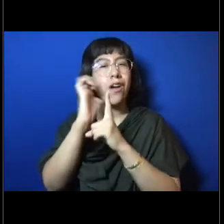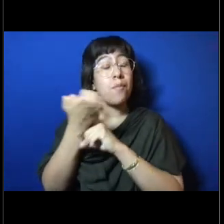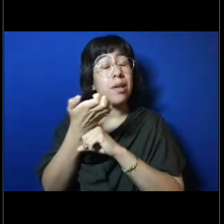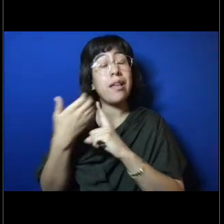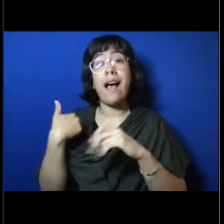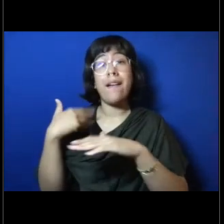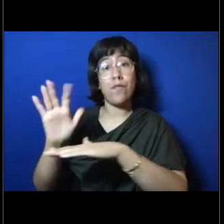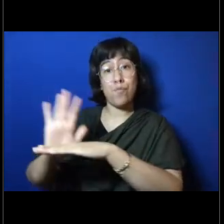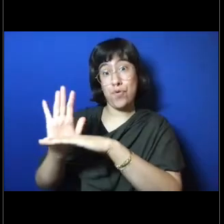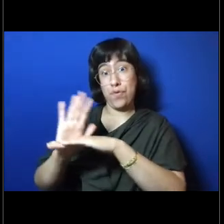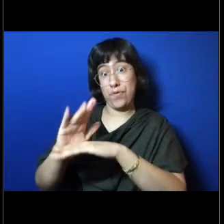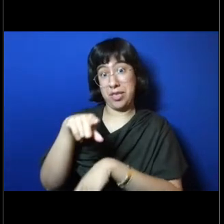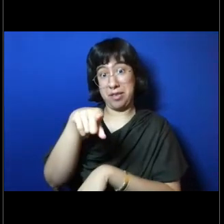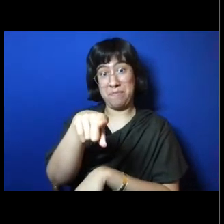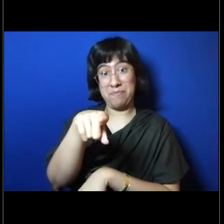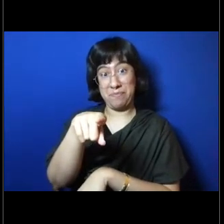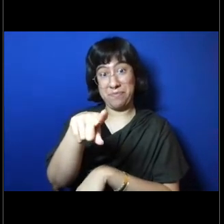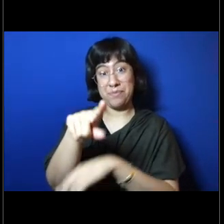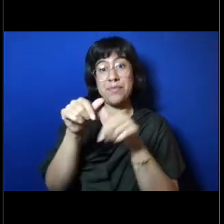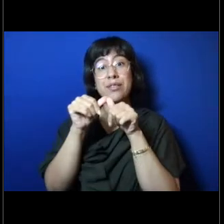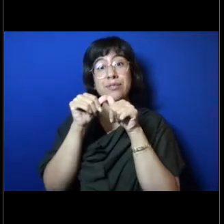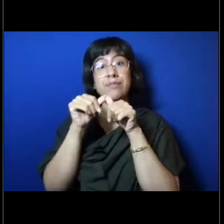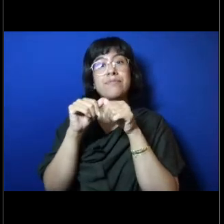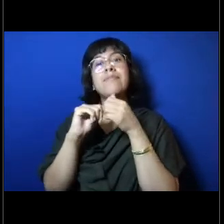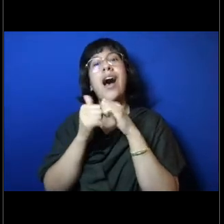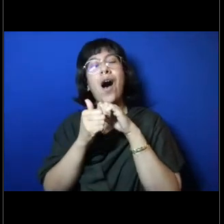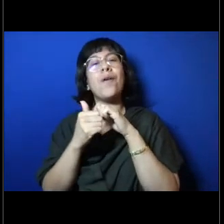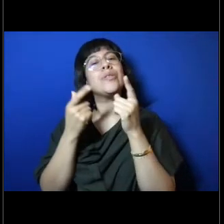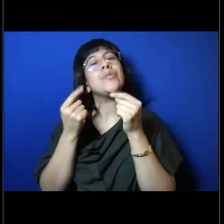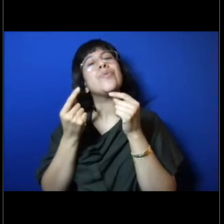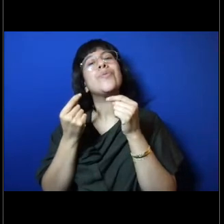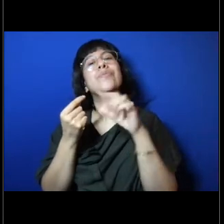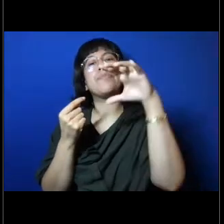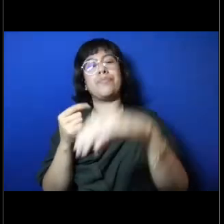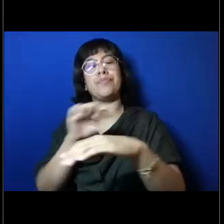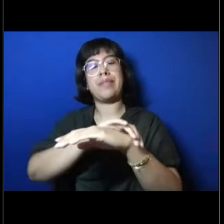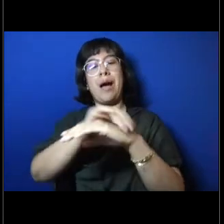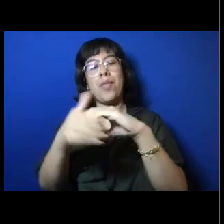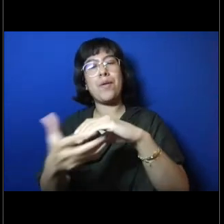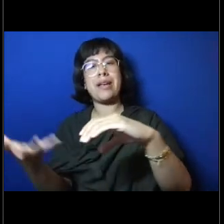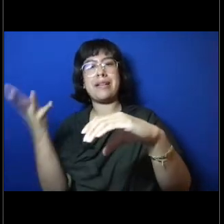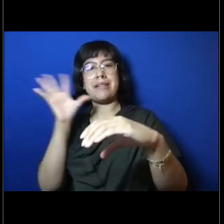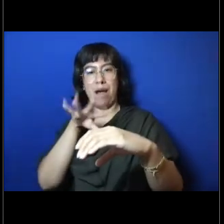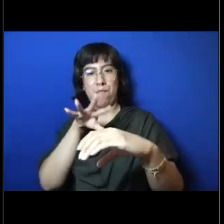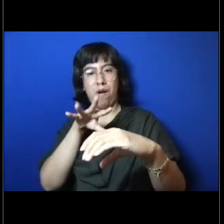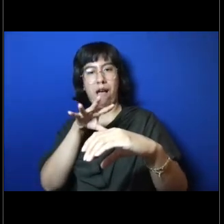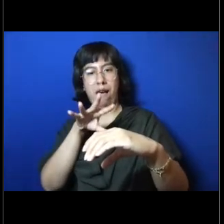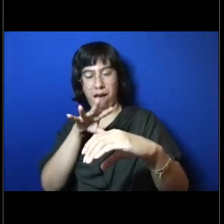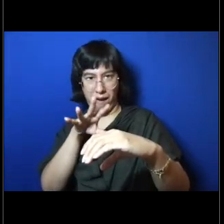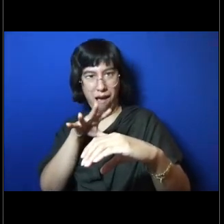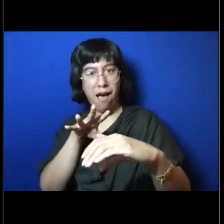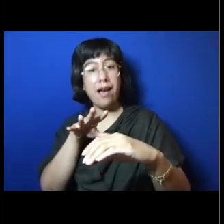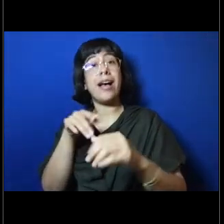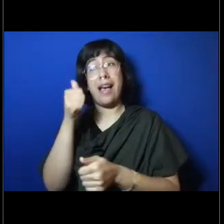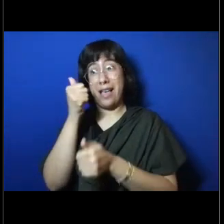that's created by putting a camera next to an abalone and that camera takes a picture every 10 minutes,